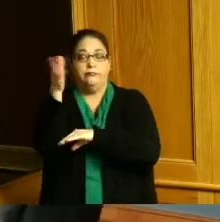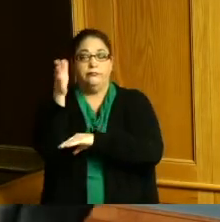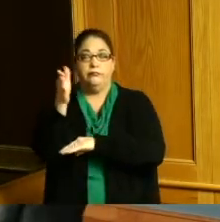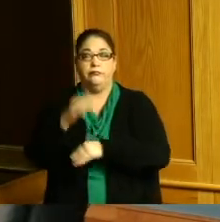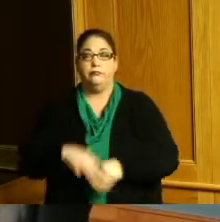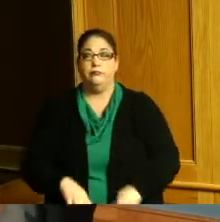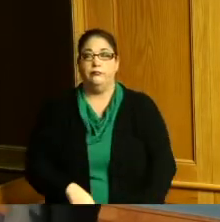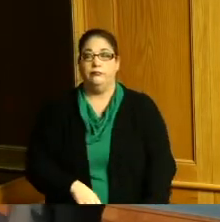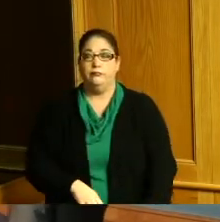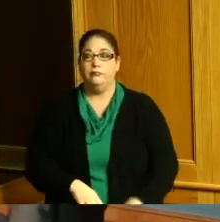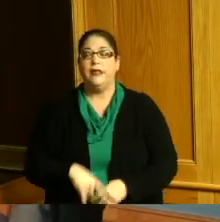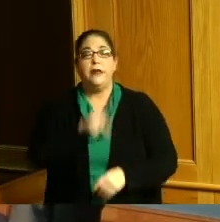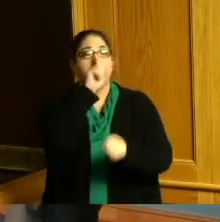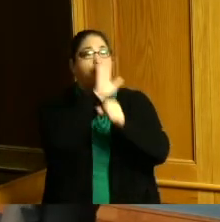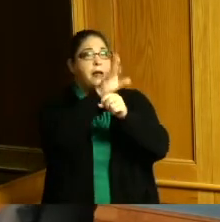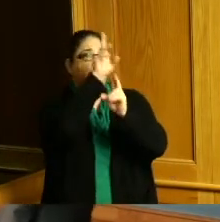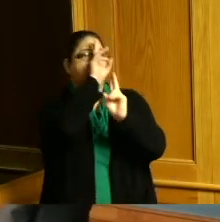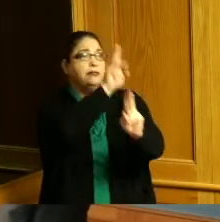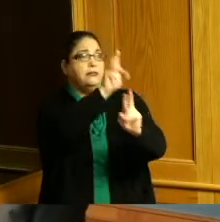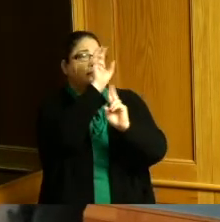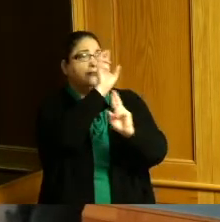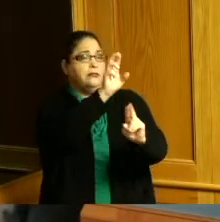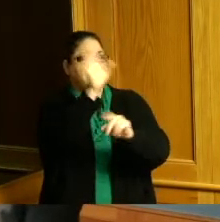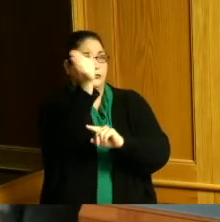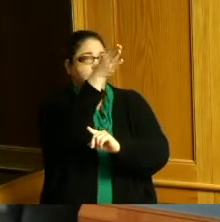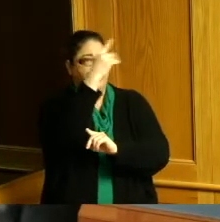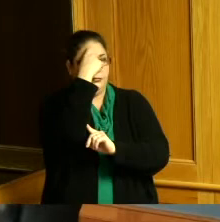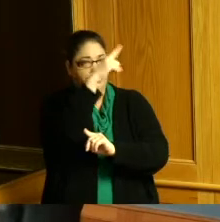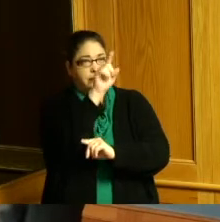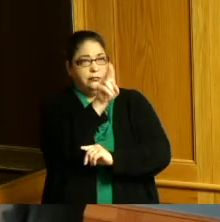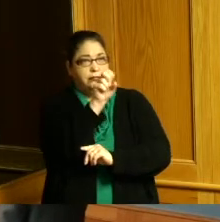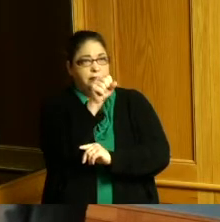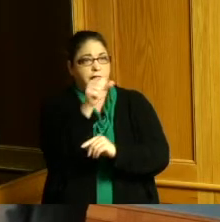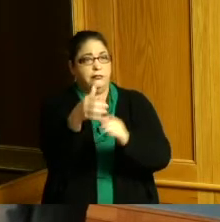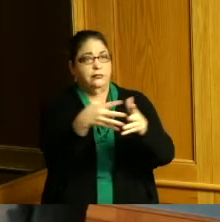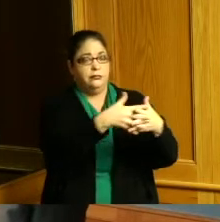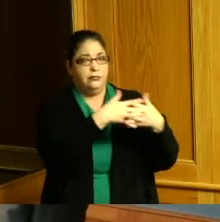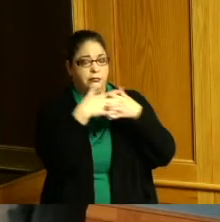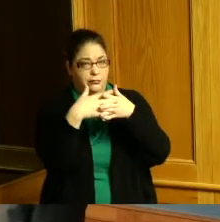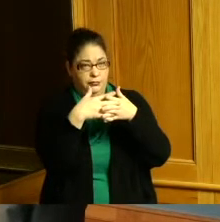I pledge allegiance to the flag of the United States of America and to